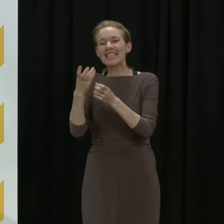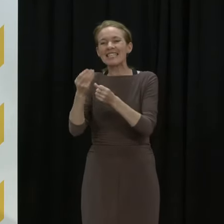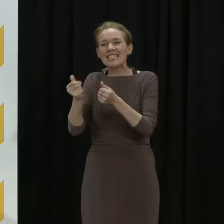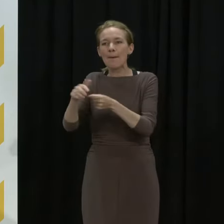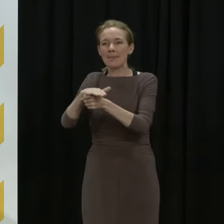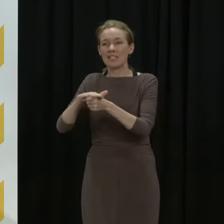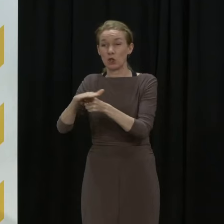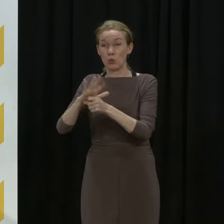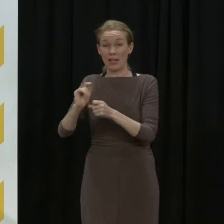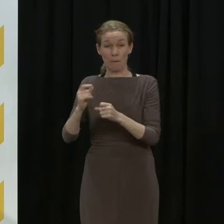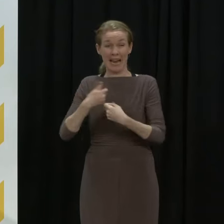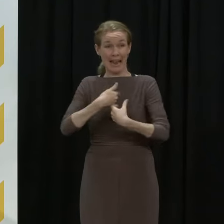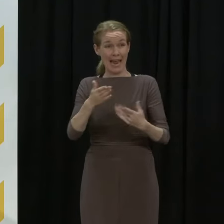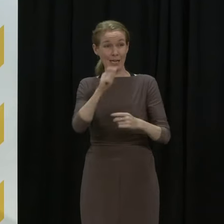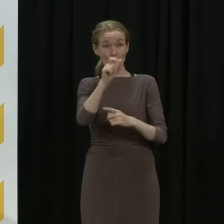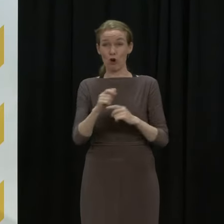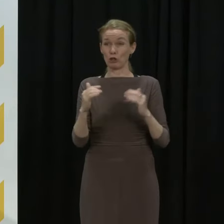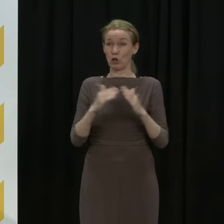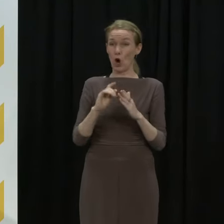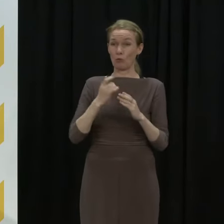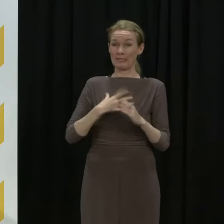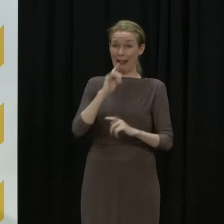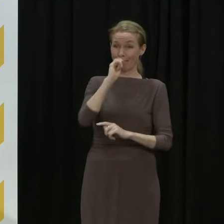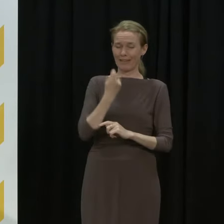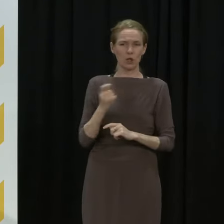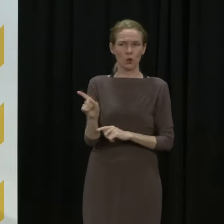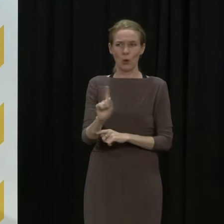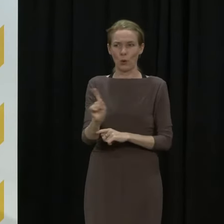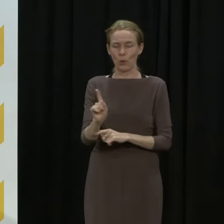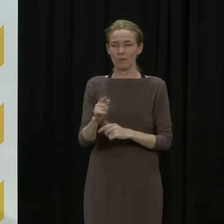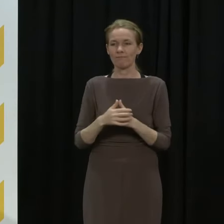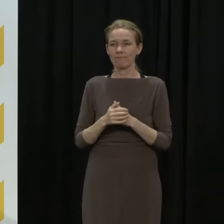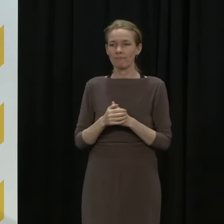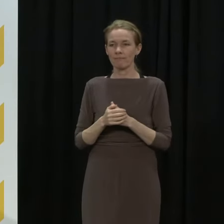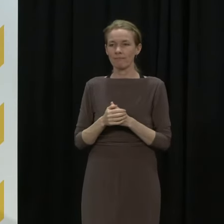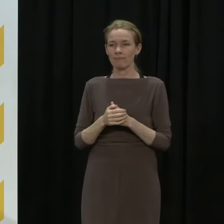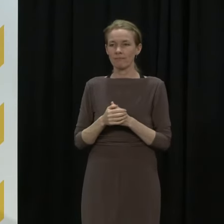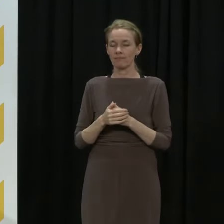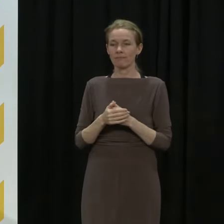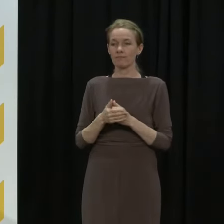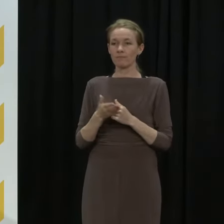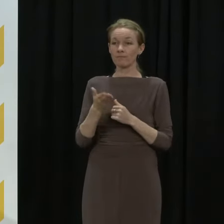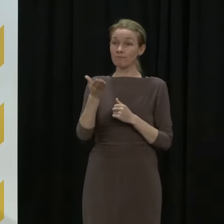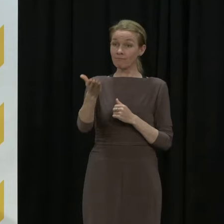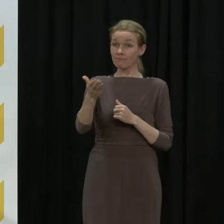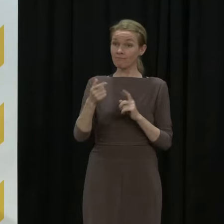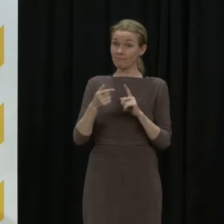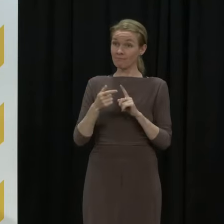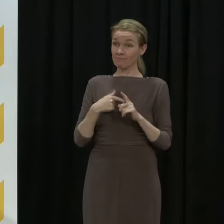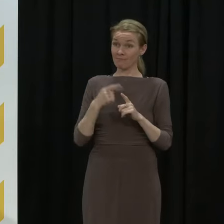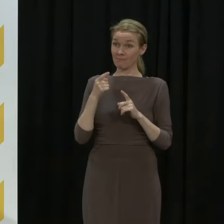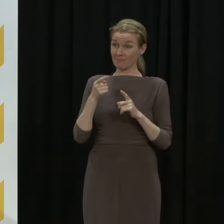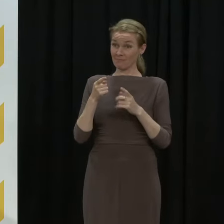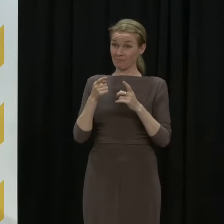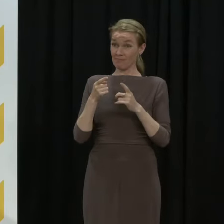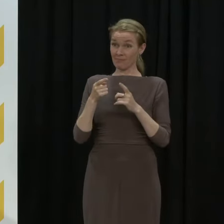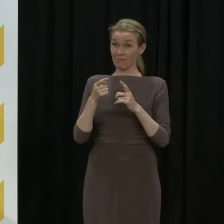That is not the situation that we are in, and what we are exploring is quite strategic uses of them, in particular